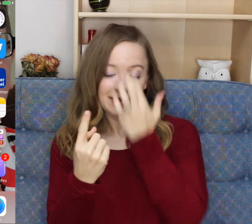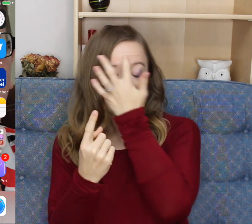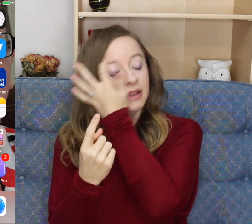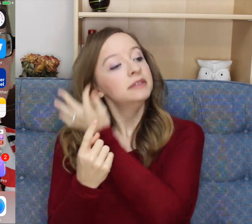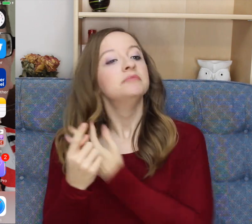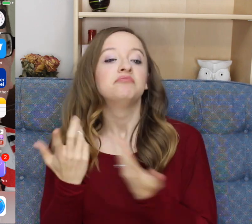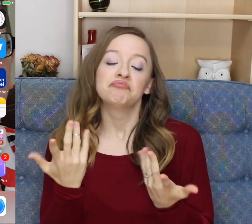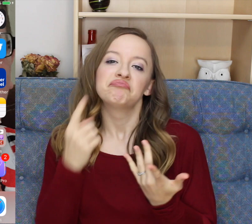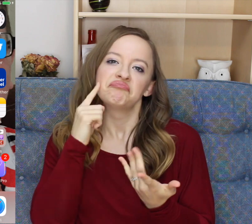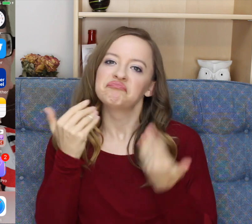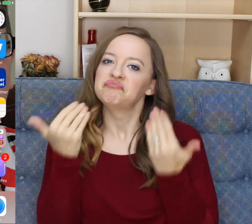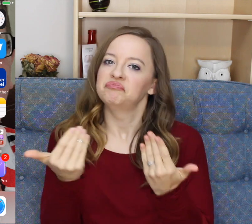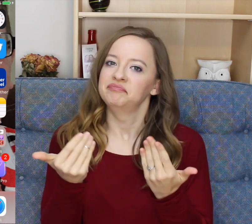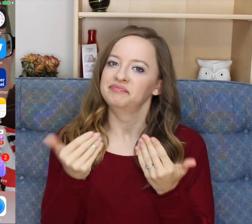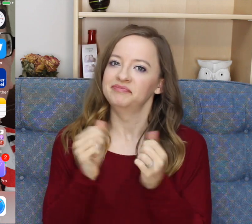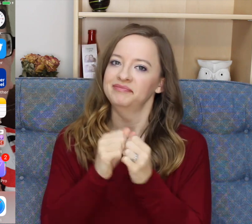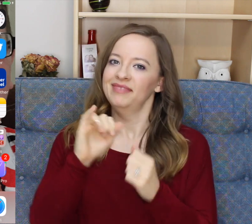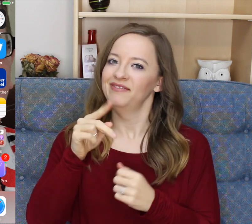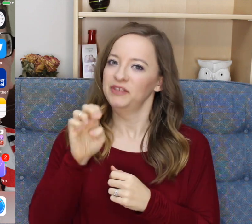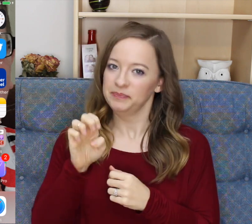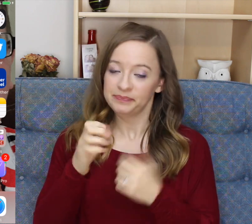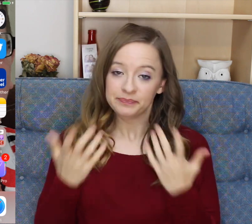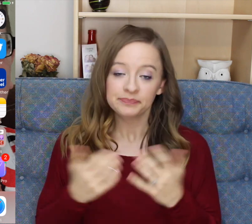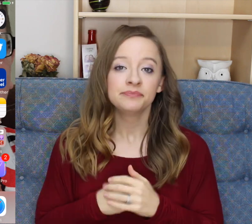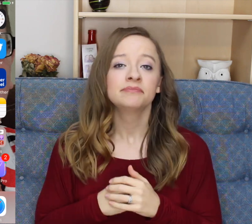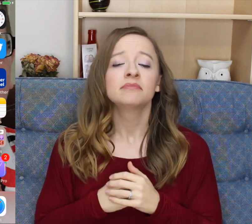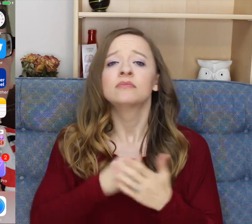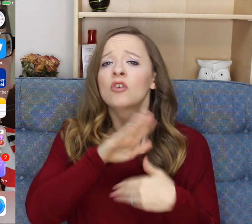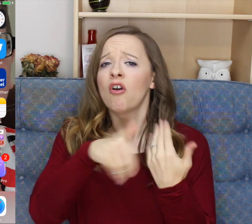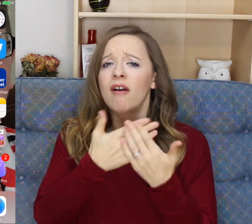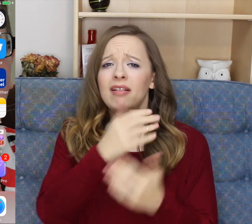But I thought I would do this one. So all of my apps